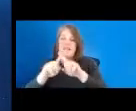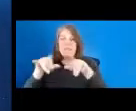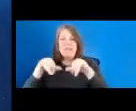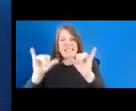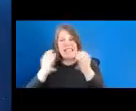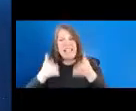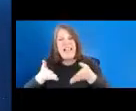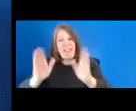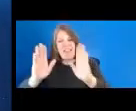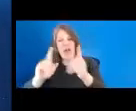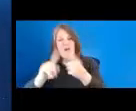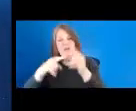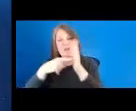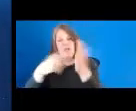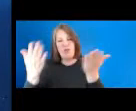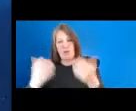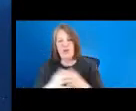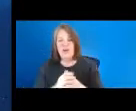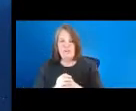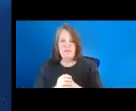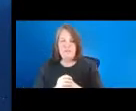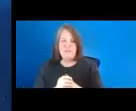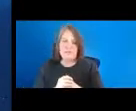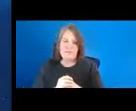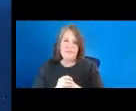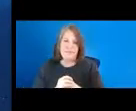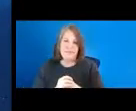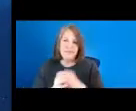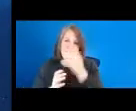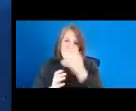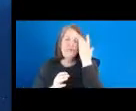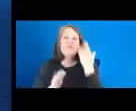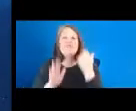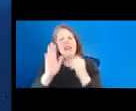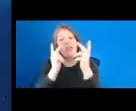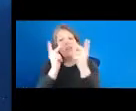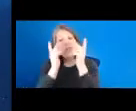to be shown here. Your visitors will click on the video --